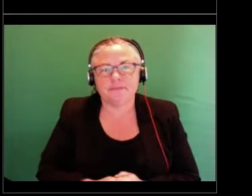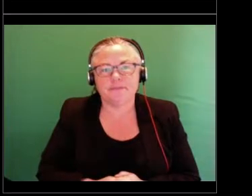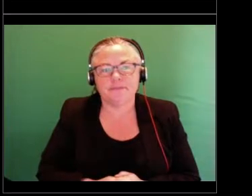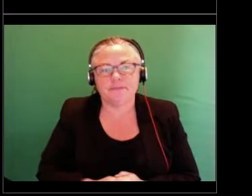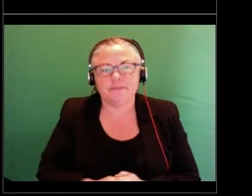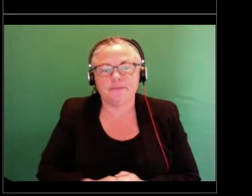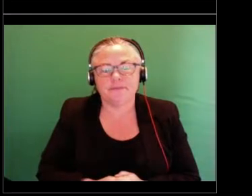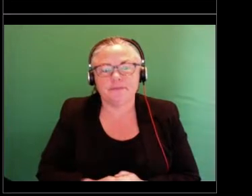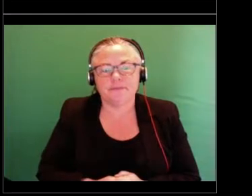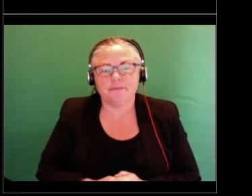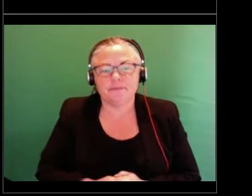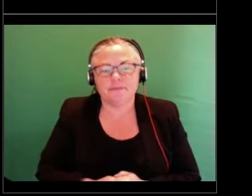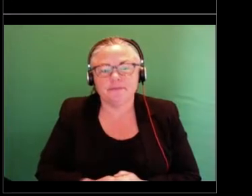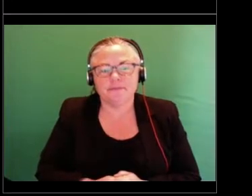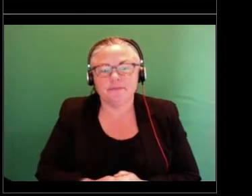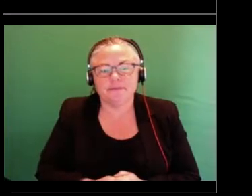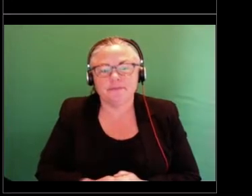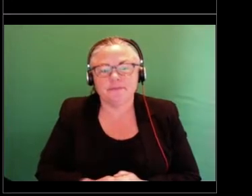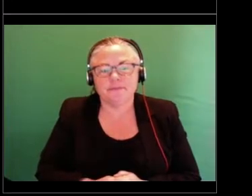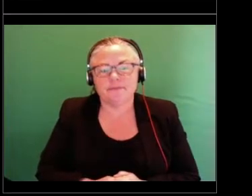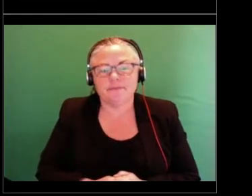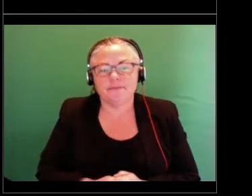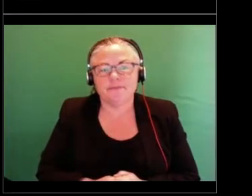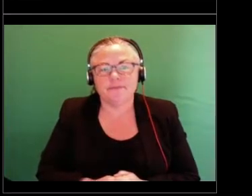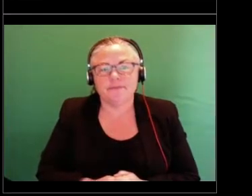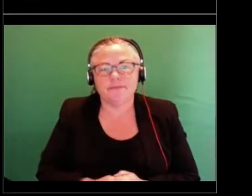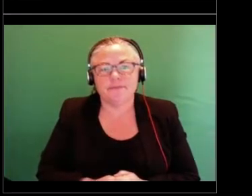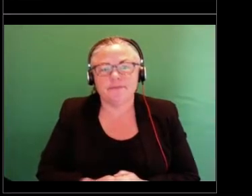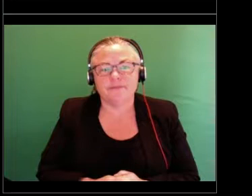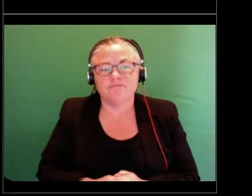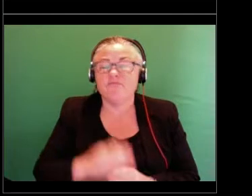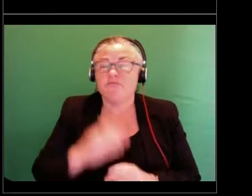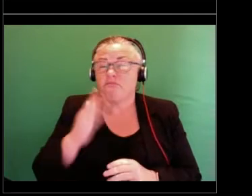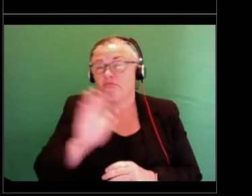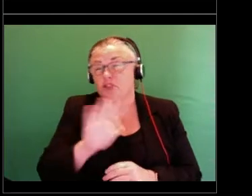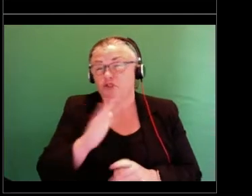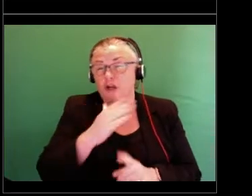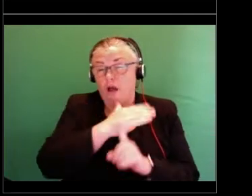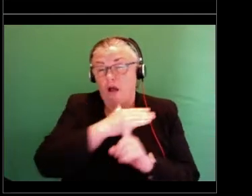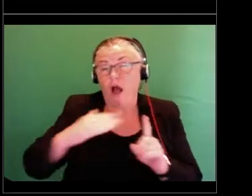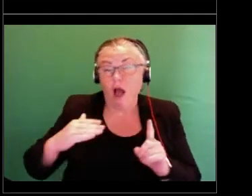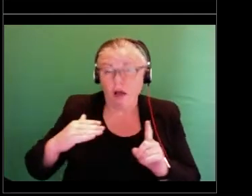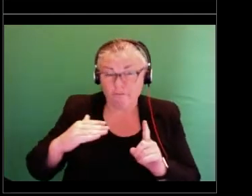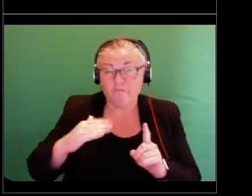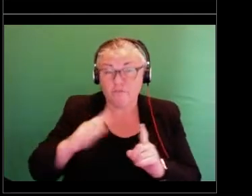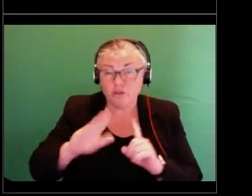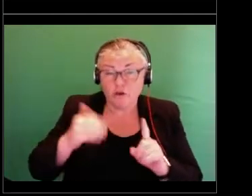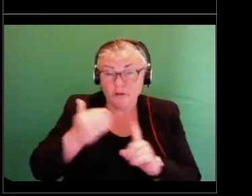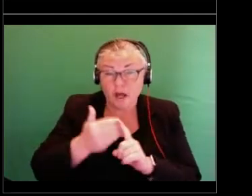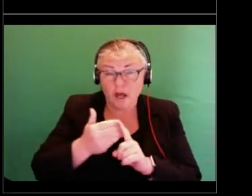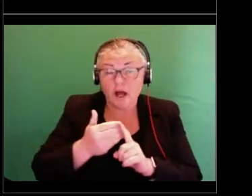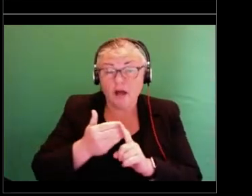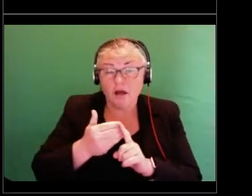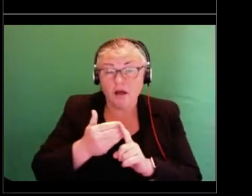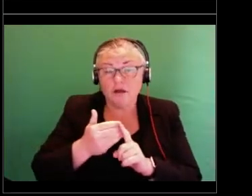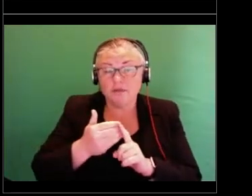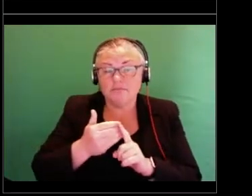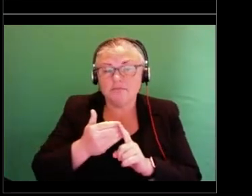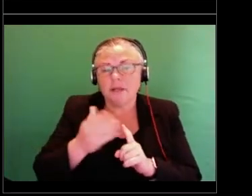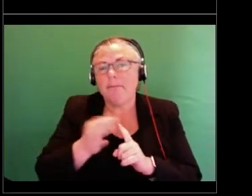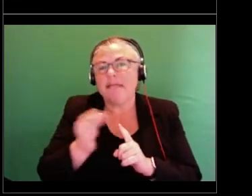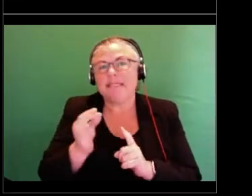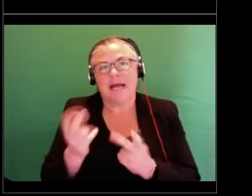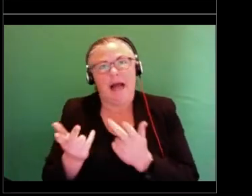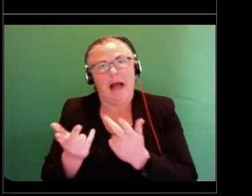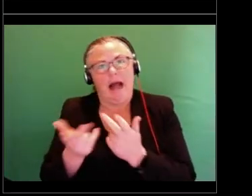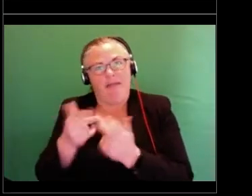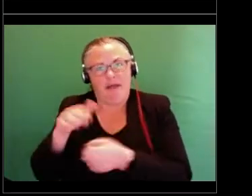clients access our service and especially how people around the State can access the